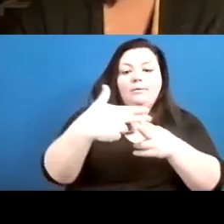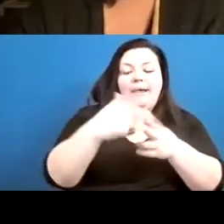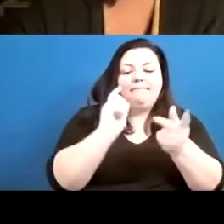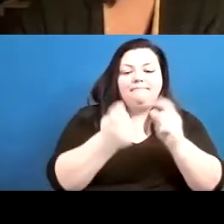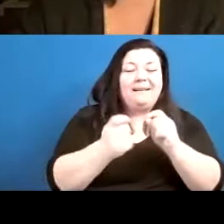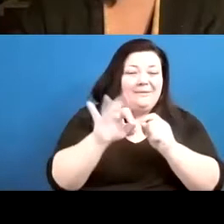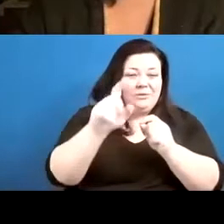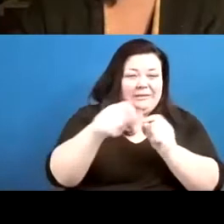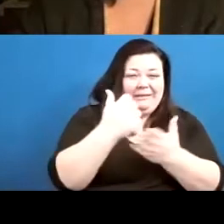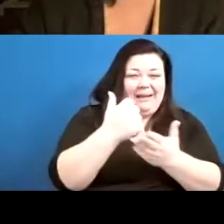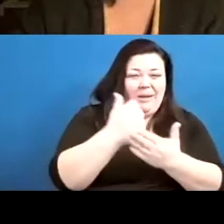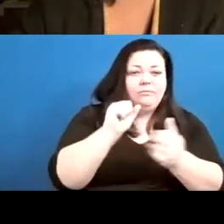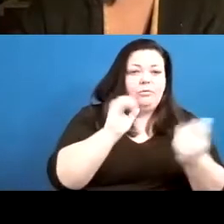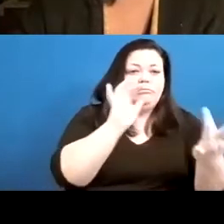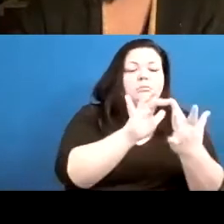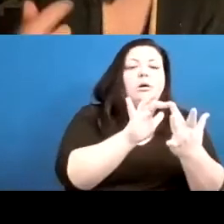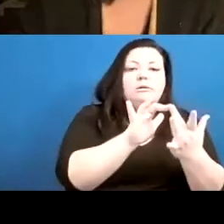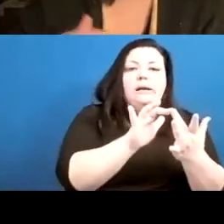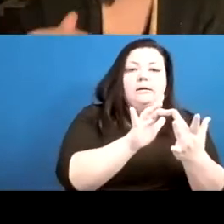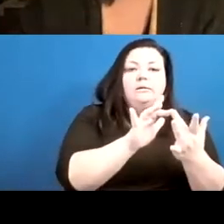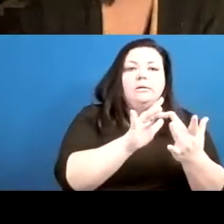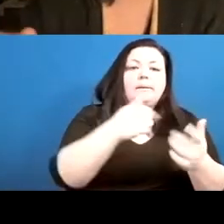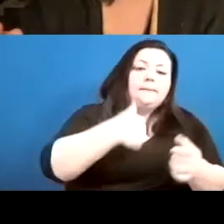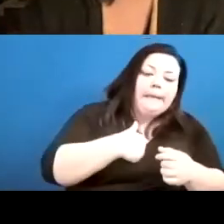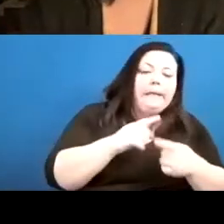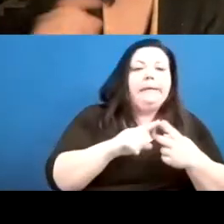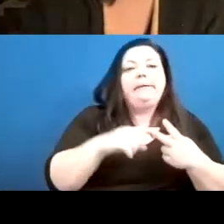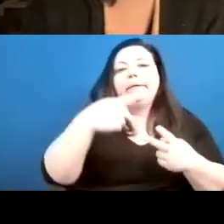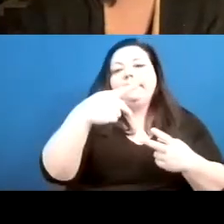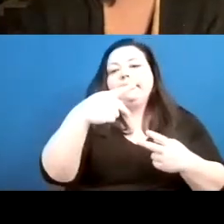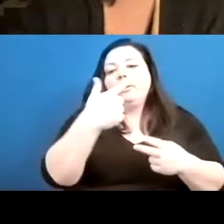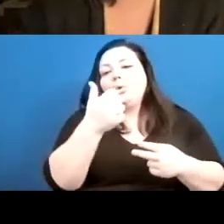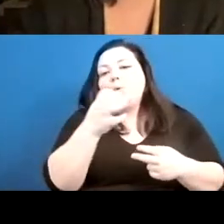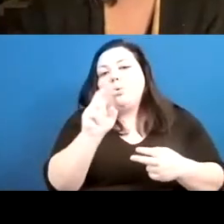with that you can reach out to me, or Gwen, or Pete are all here from our